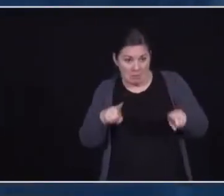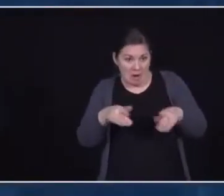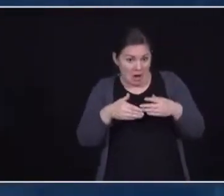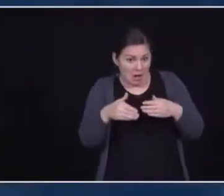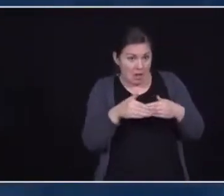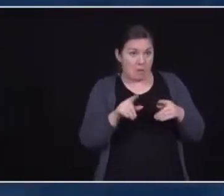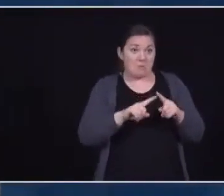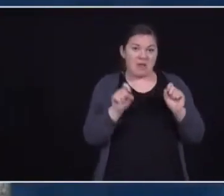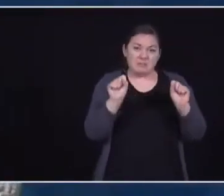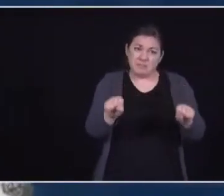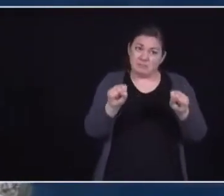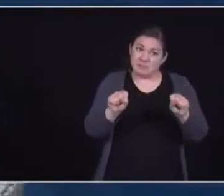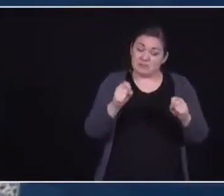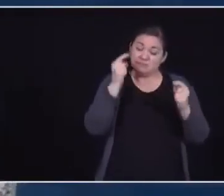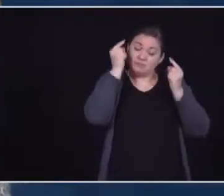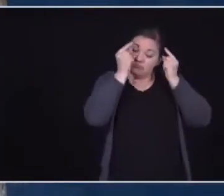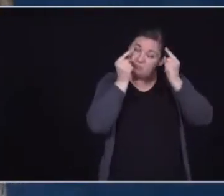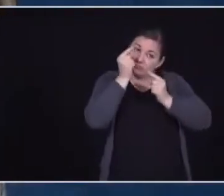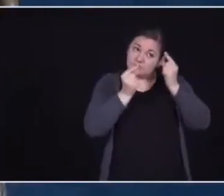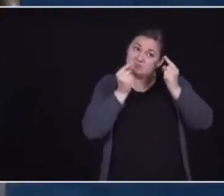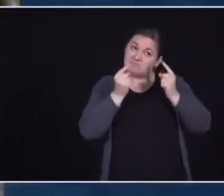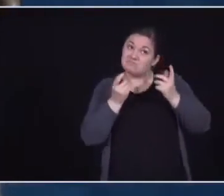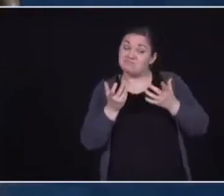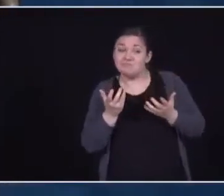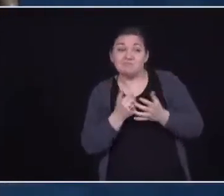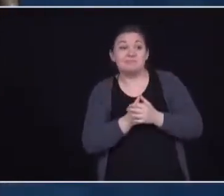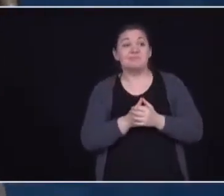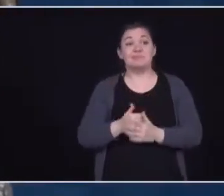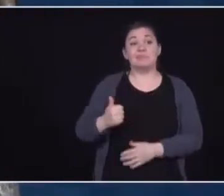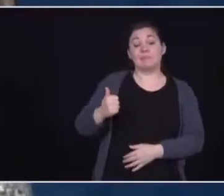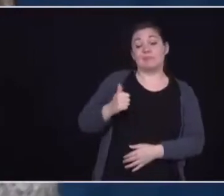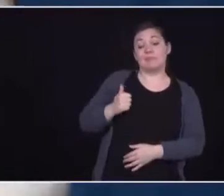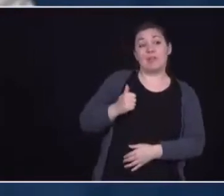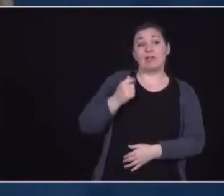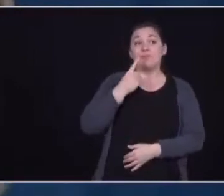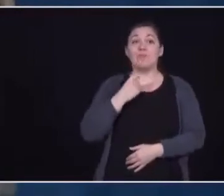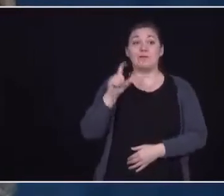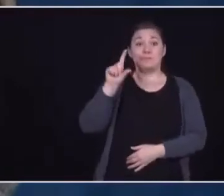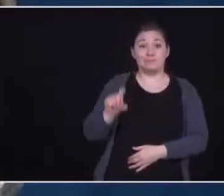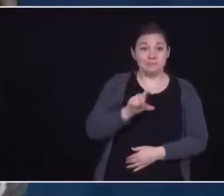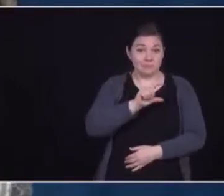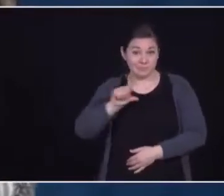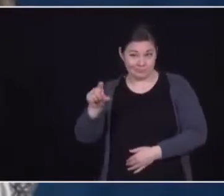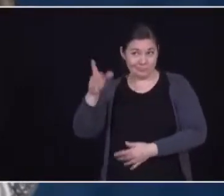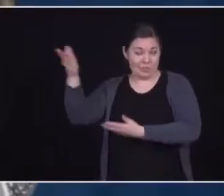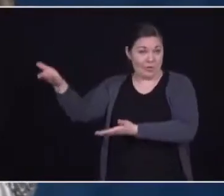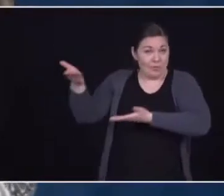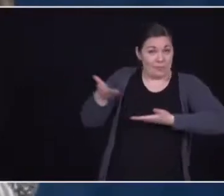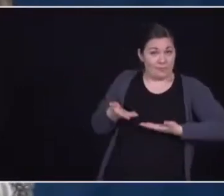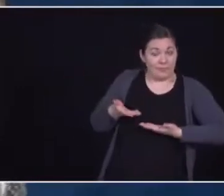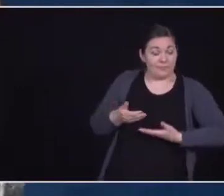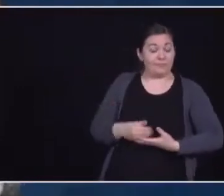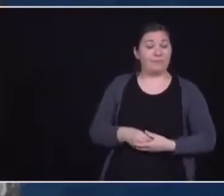point in which the prophets would suggest military intervention has been recommended to decision-makers? I cannot really answer with the breaking